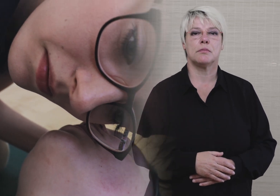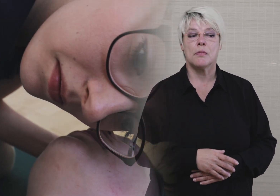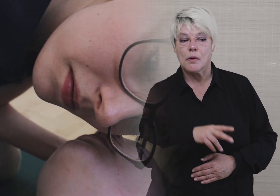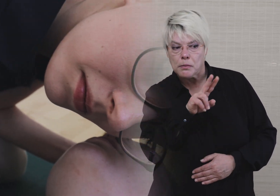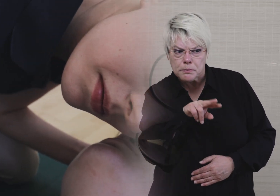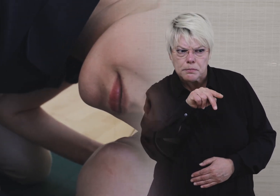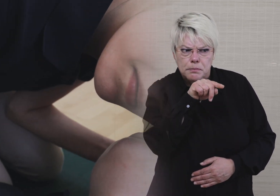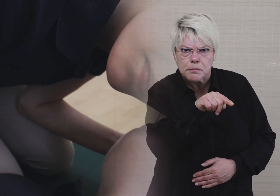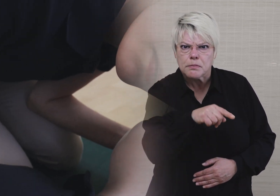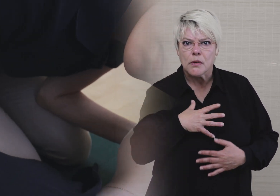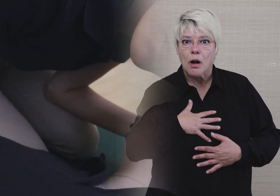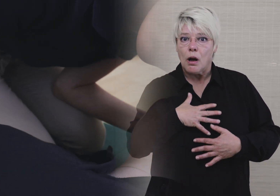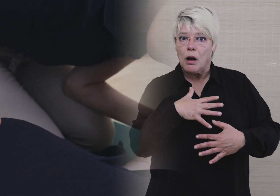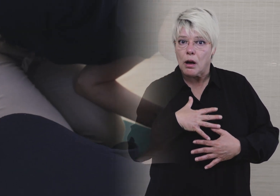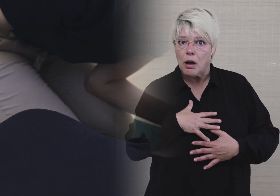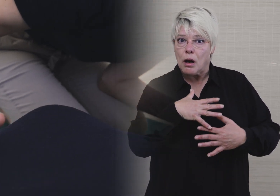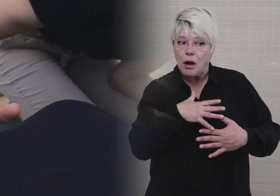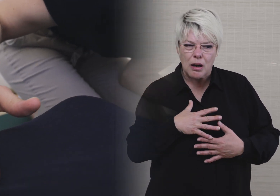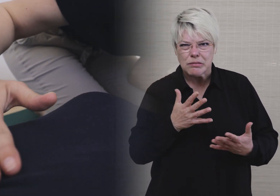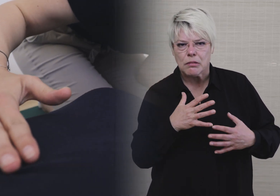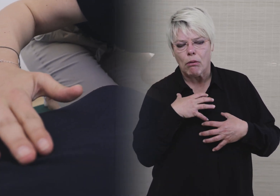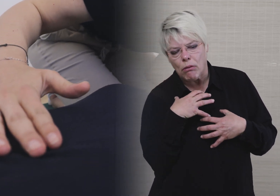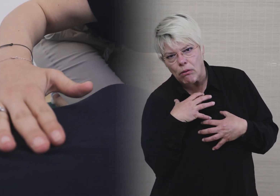To make sure the person can breathe you need to clear the airways.